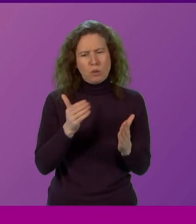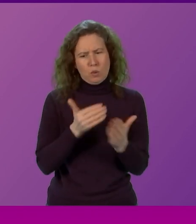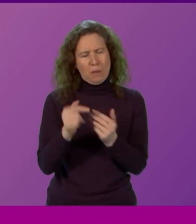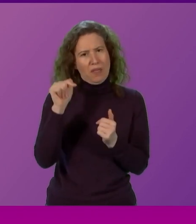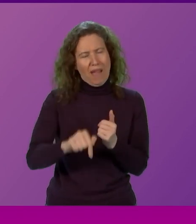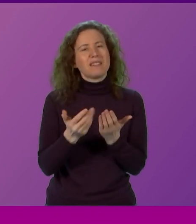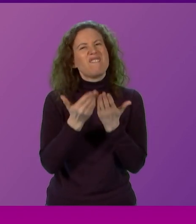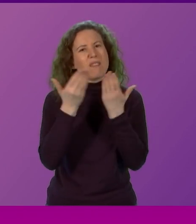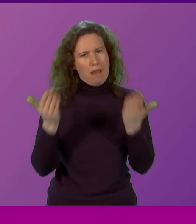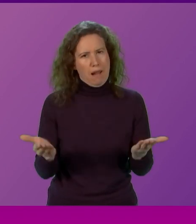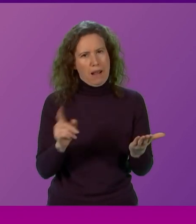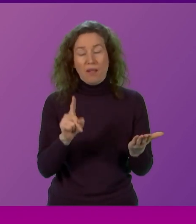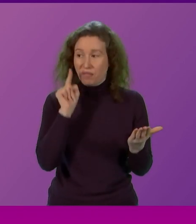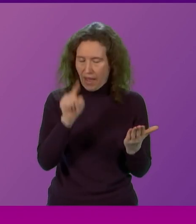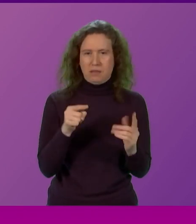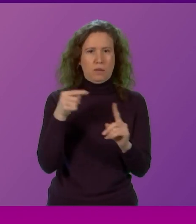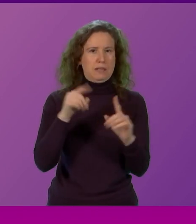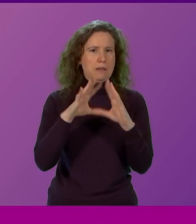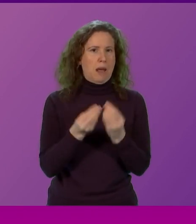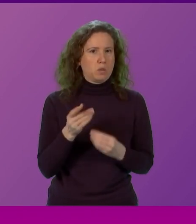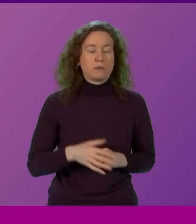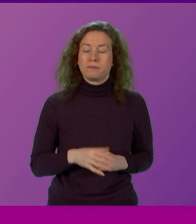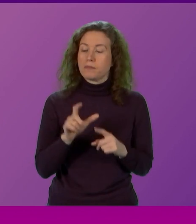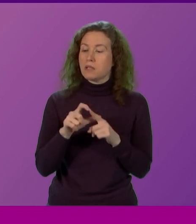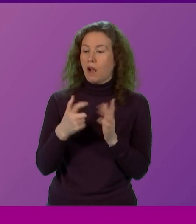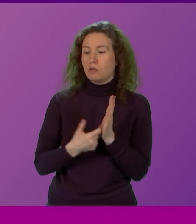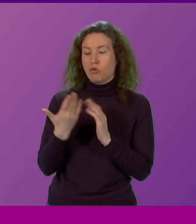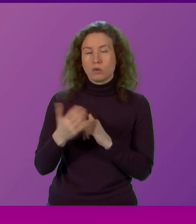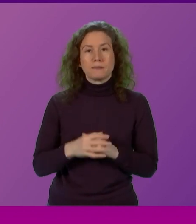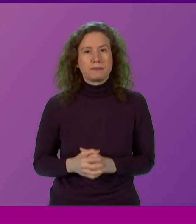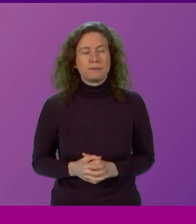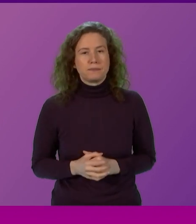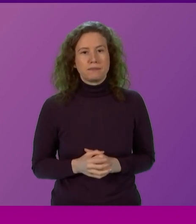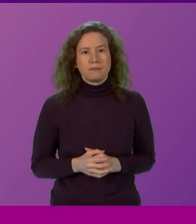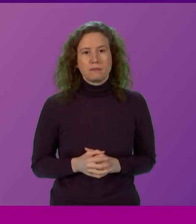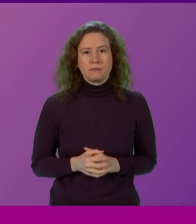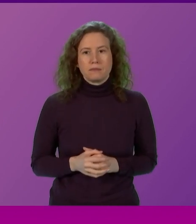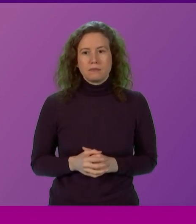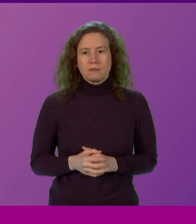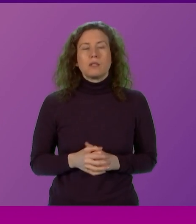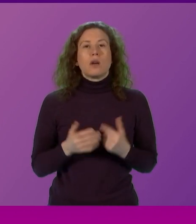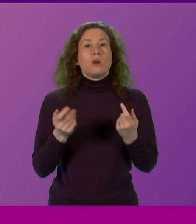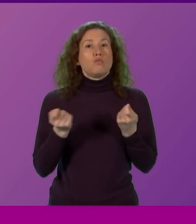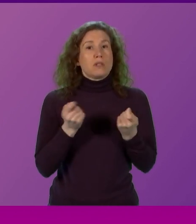That is what this is all about. May I begin this question with an apology, Presiding Officer?